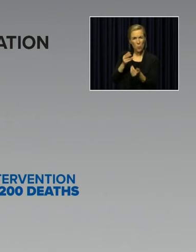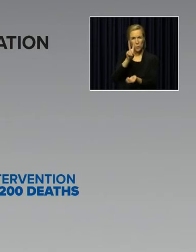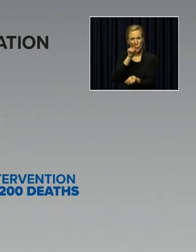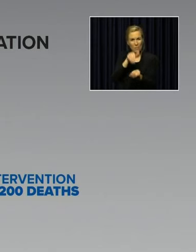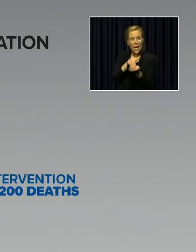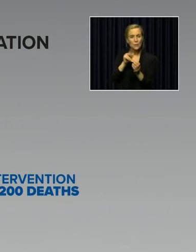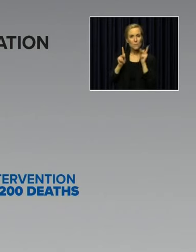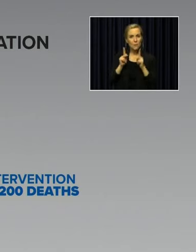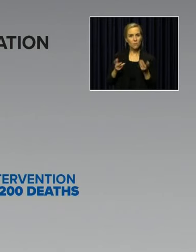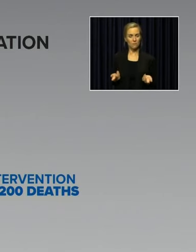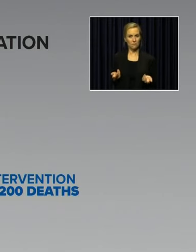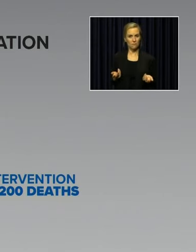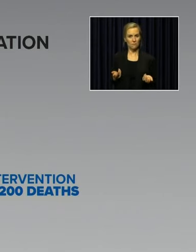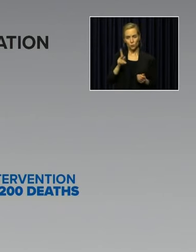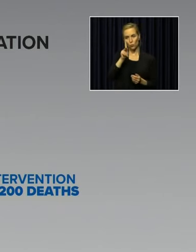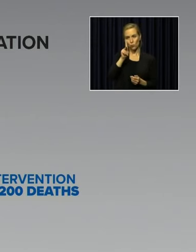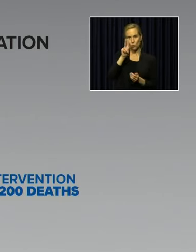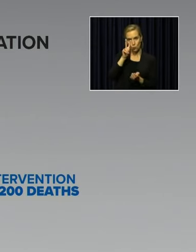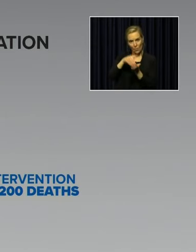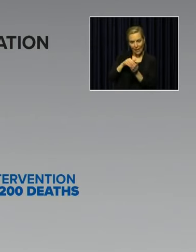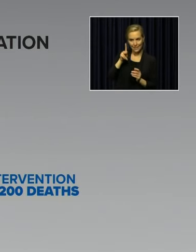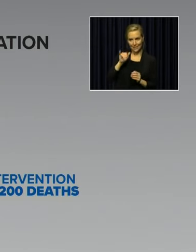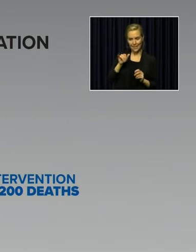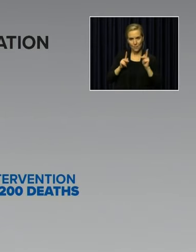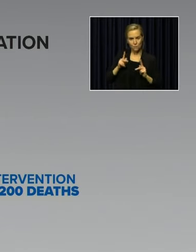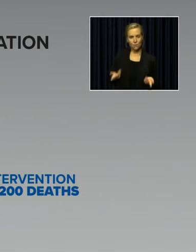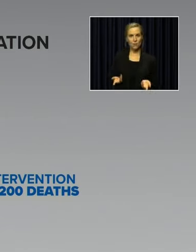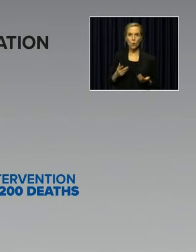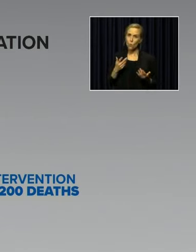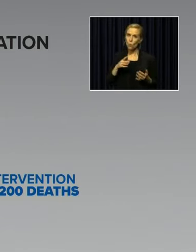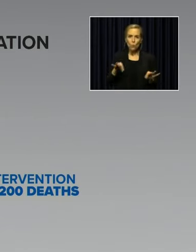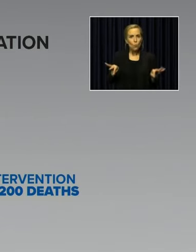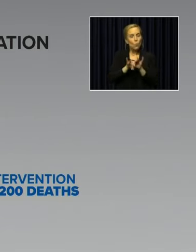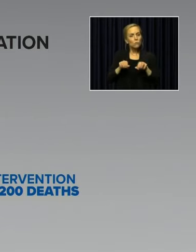THESE ARE REAL FAMILIES.